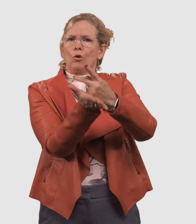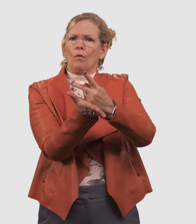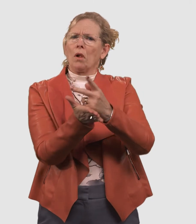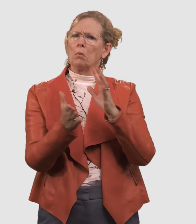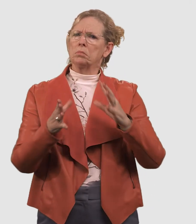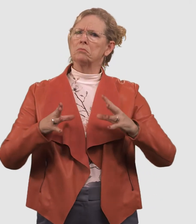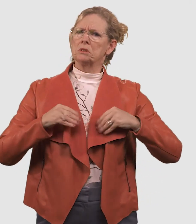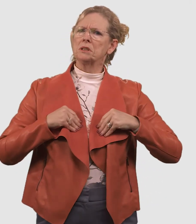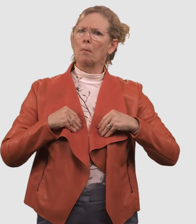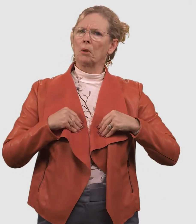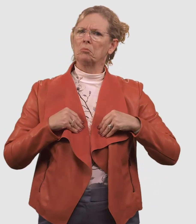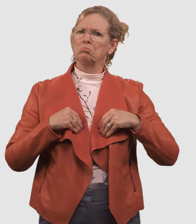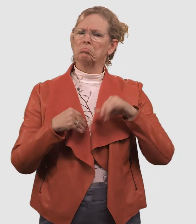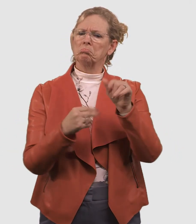will be accepted.